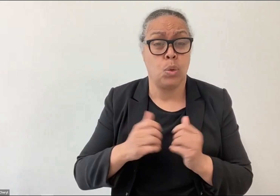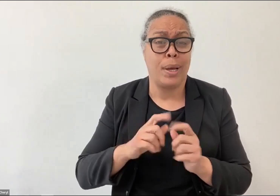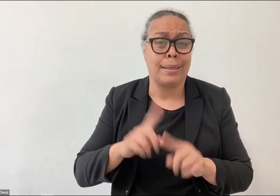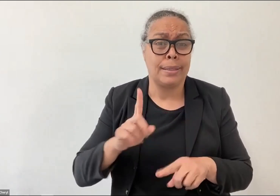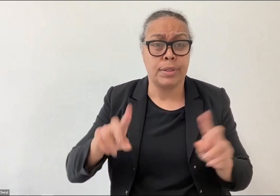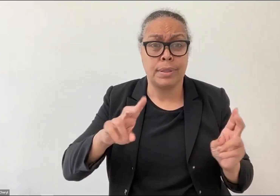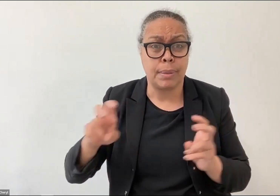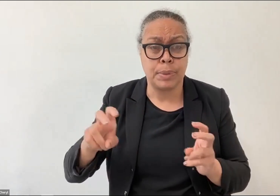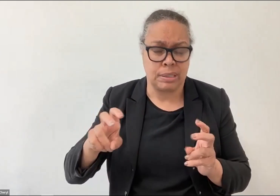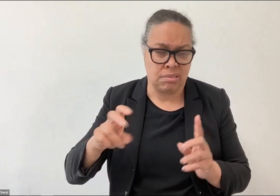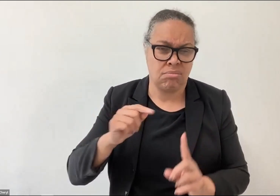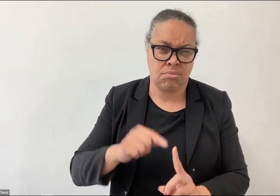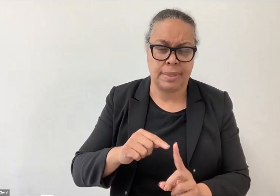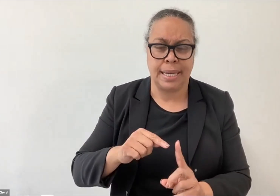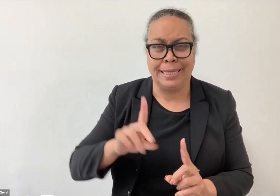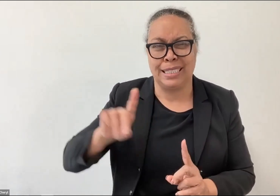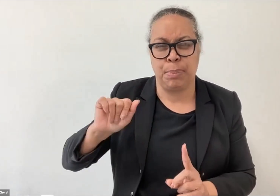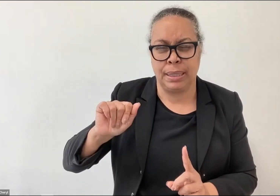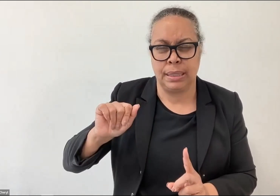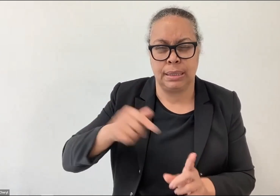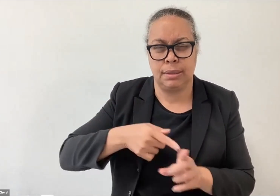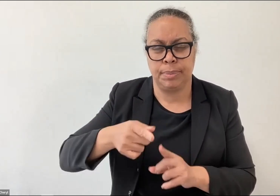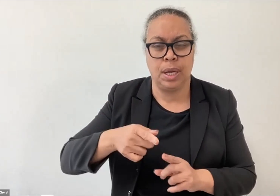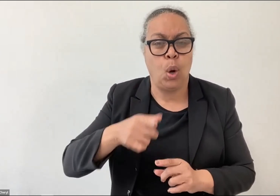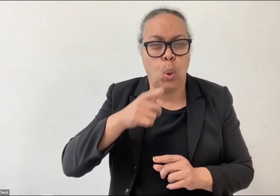In this case Disability, Who are the Shakers and leaders?